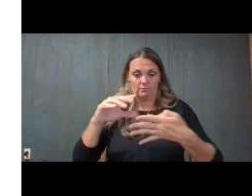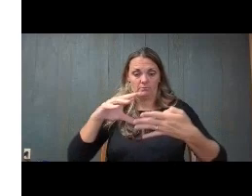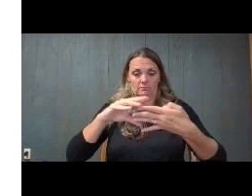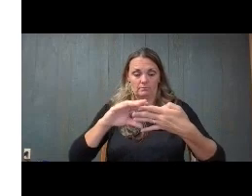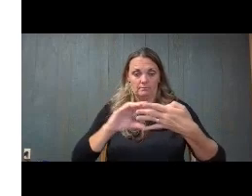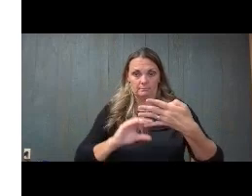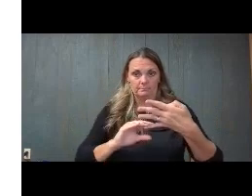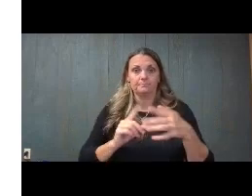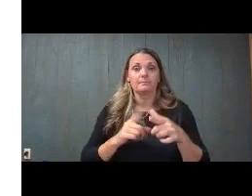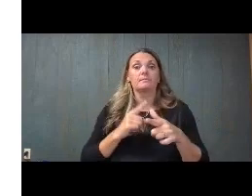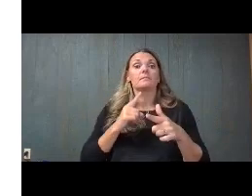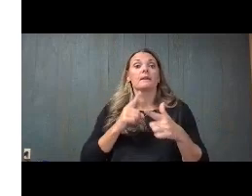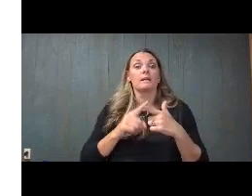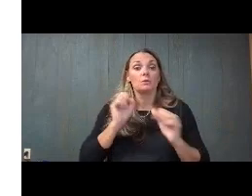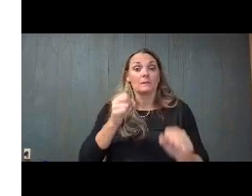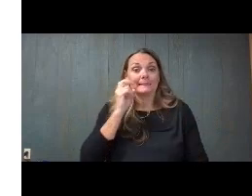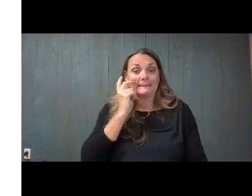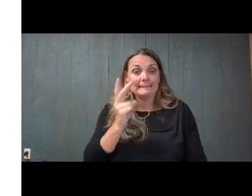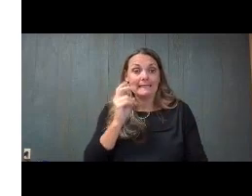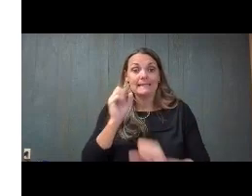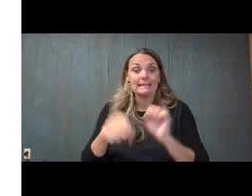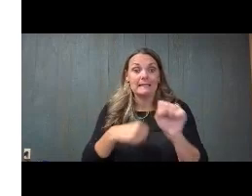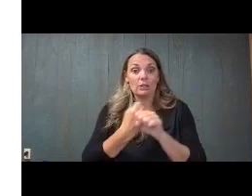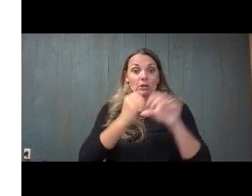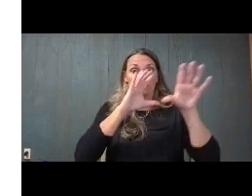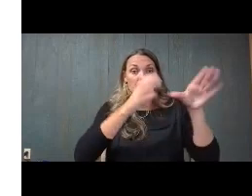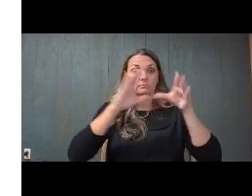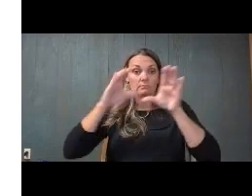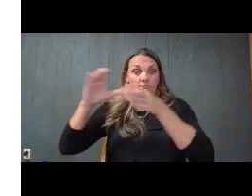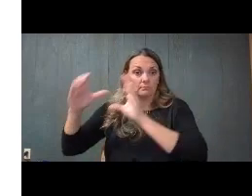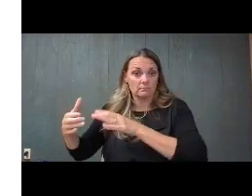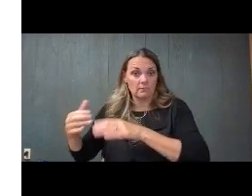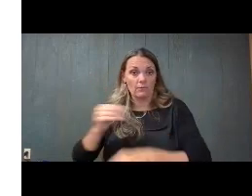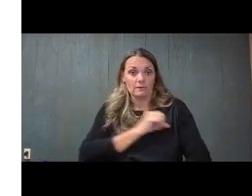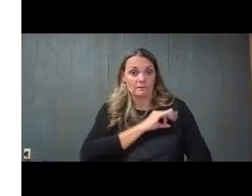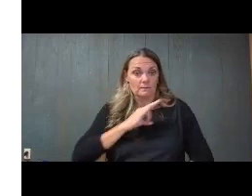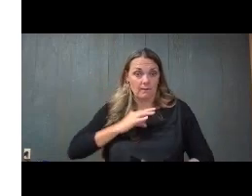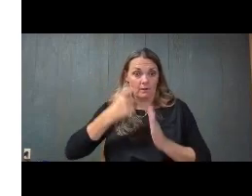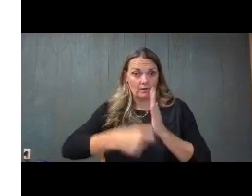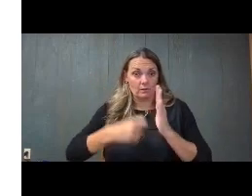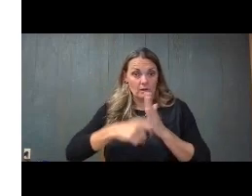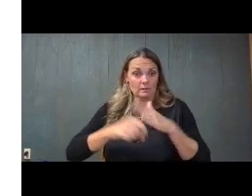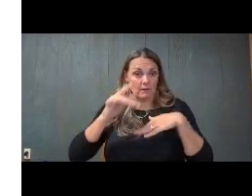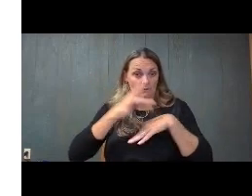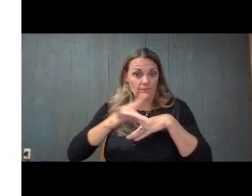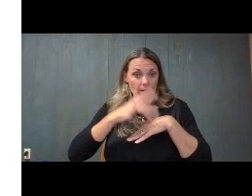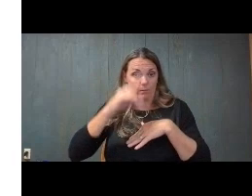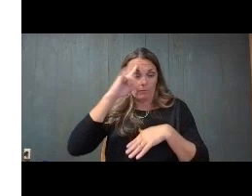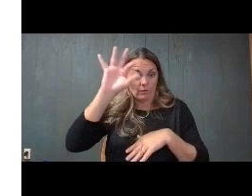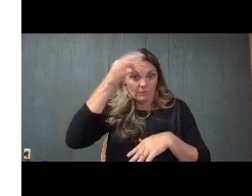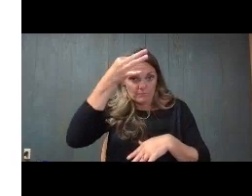You can then see the yearly breakout for the portion of staffing cost available for the federal and match funds